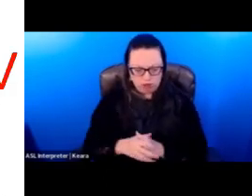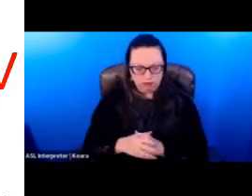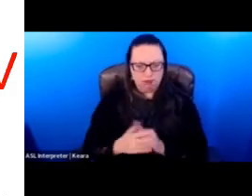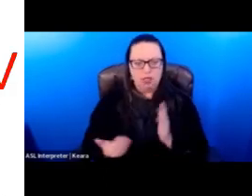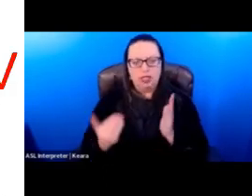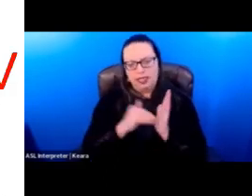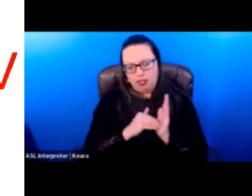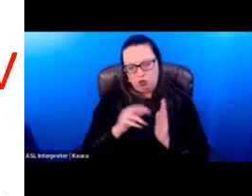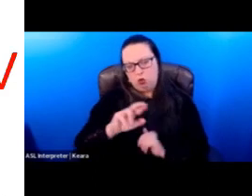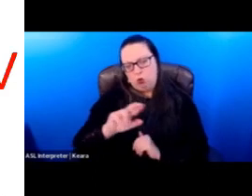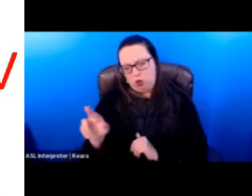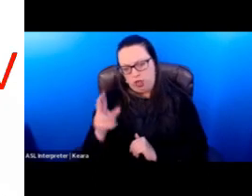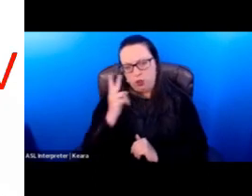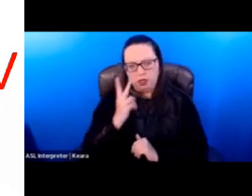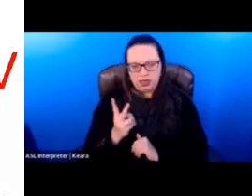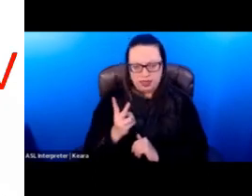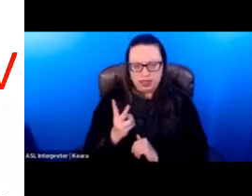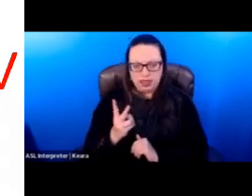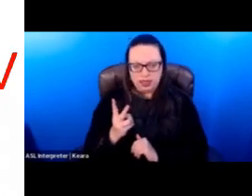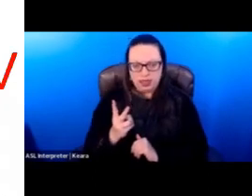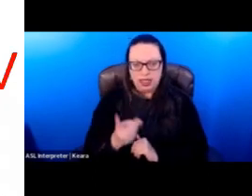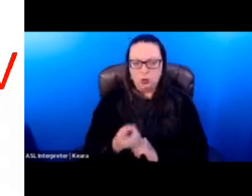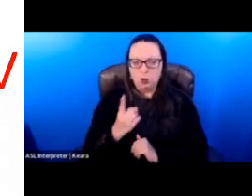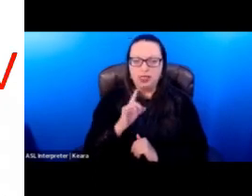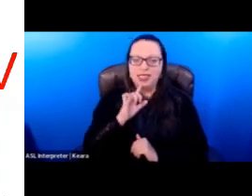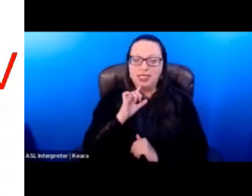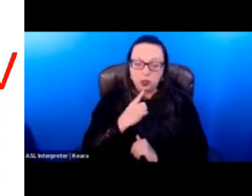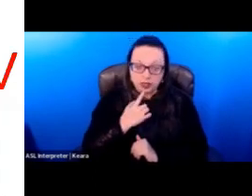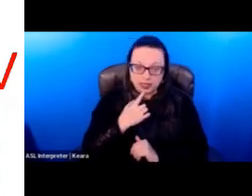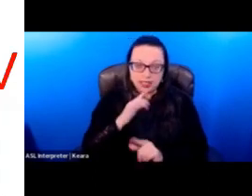right will see that as one severity of their worst injury